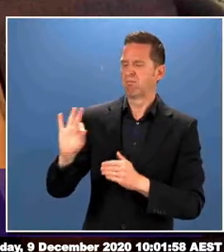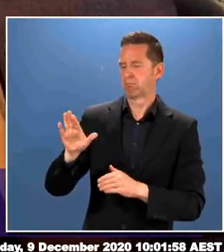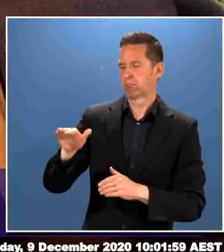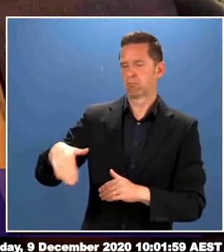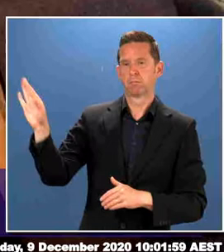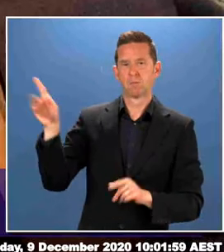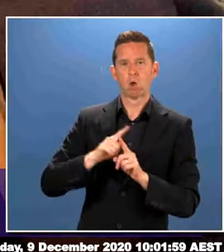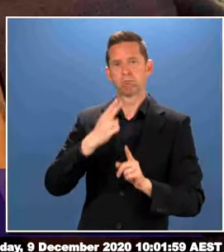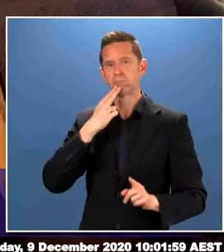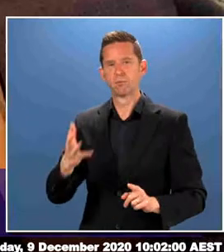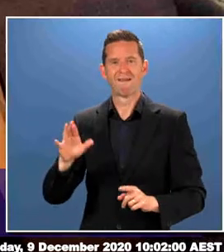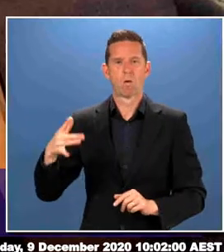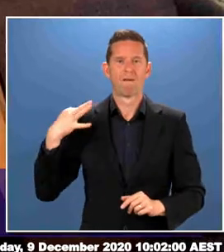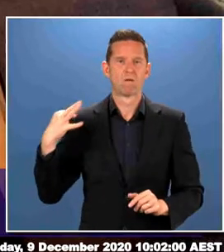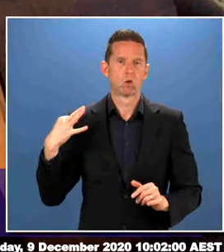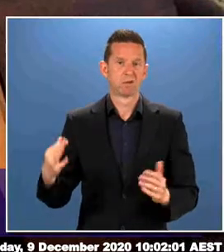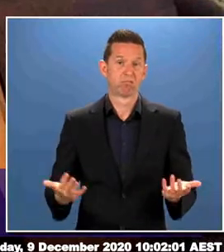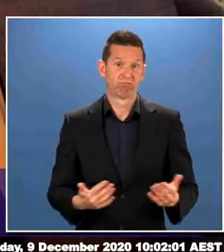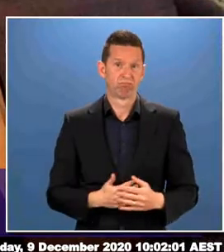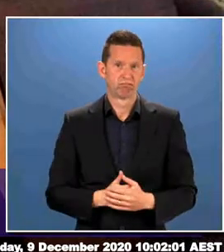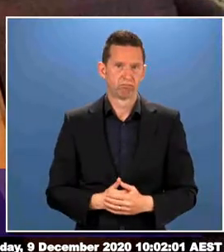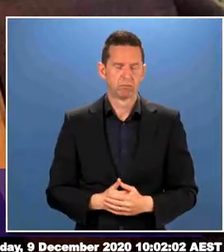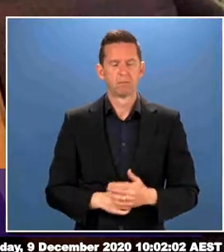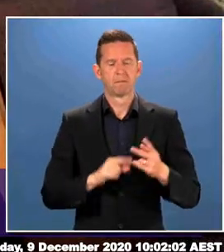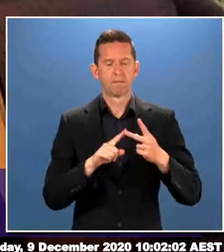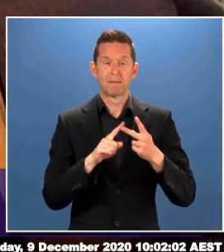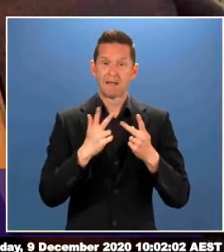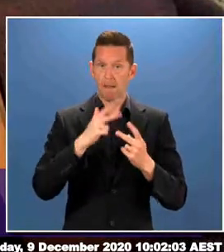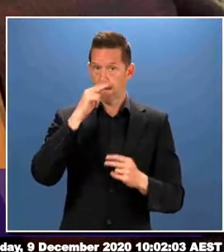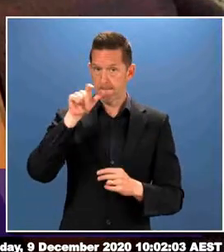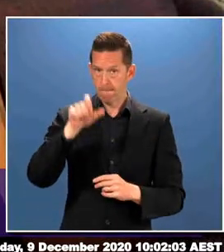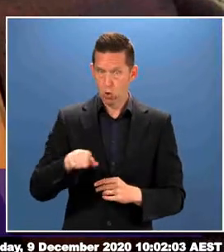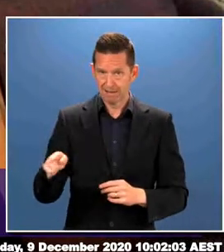Another young person talked about securing some employment through a